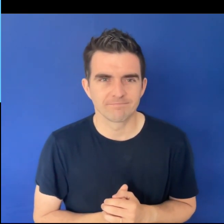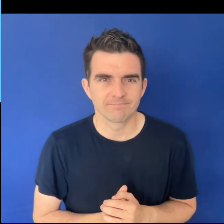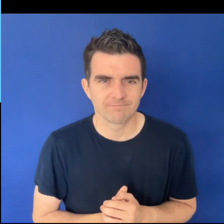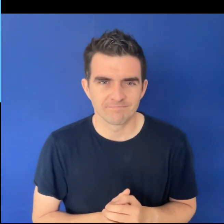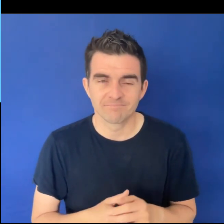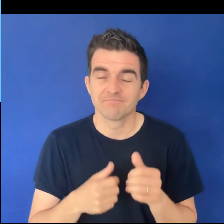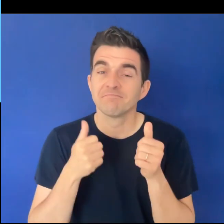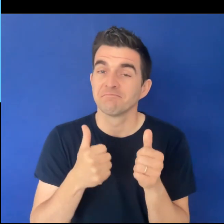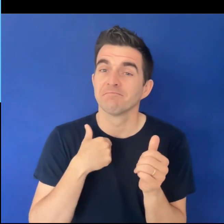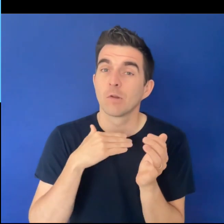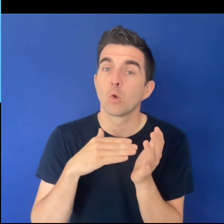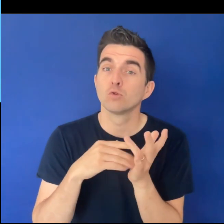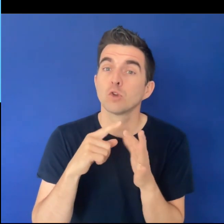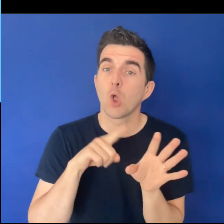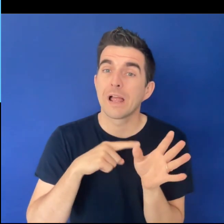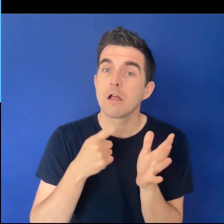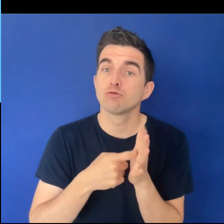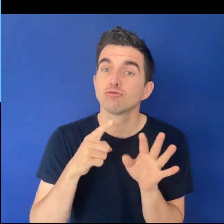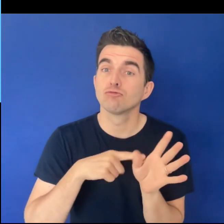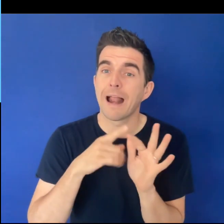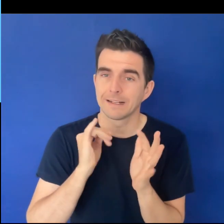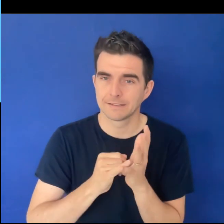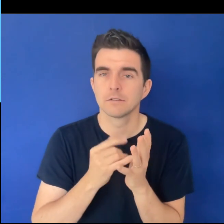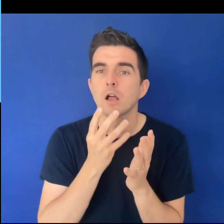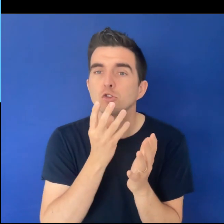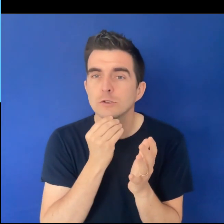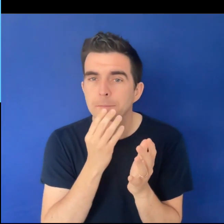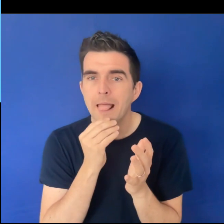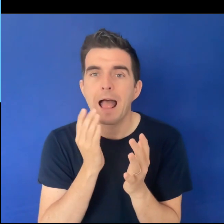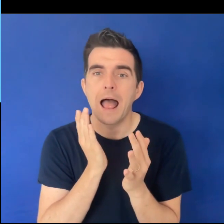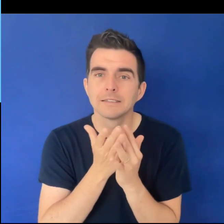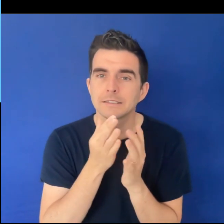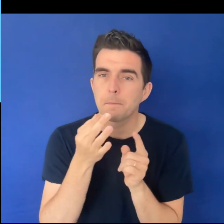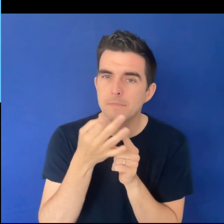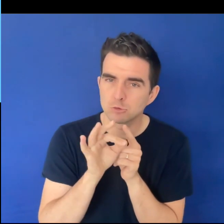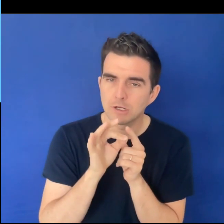Hi. I’m Zoey Reyes, the Usability and Accessibility Specialist at Whitethorn Games.